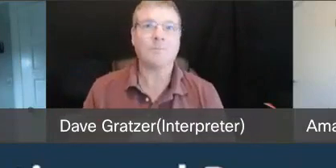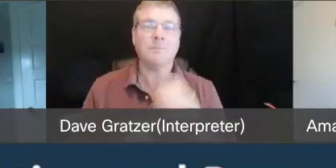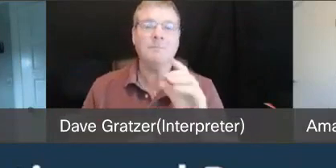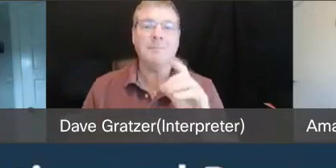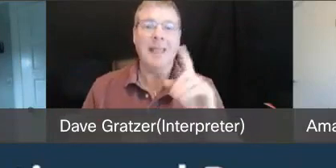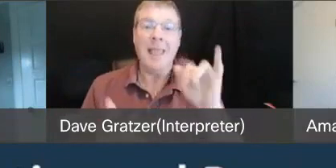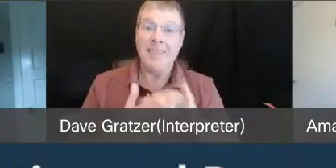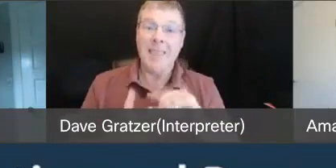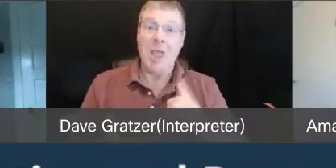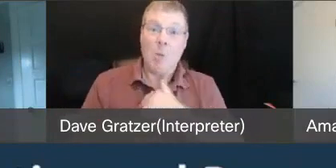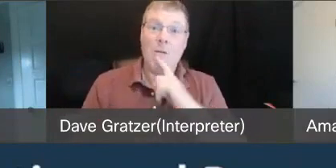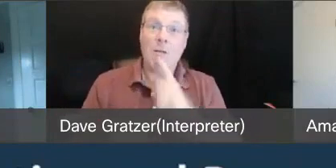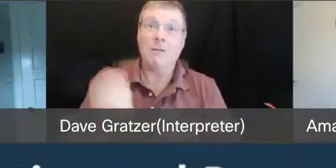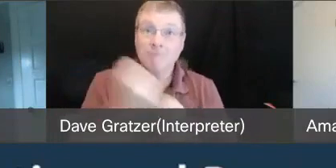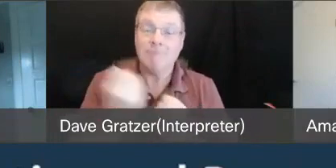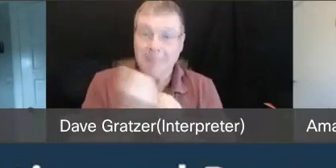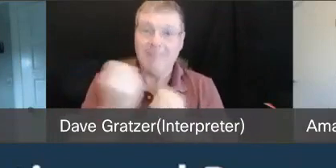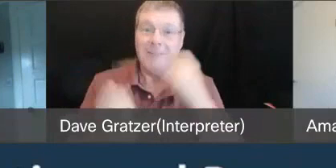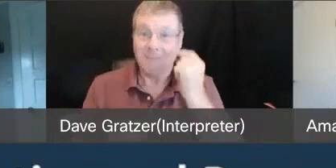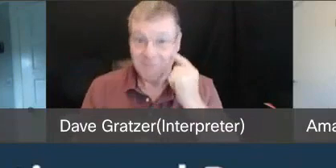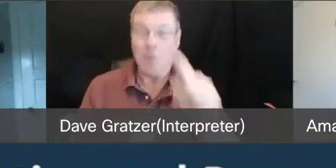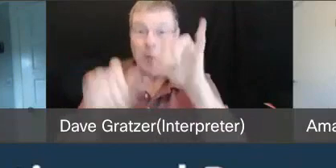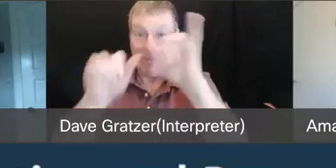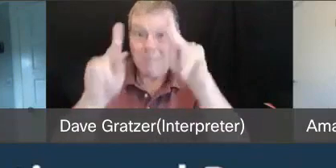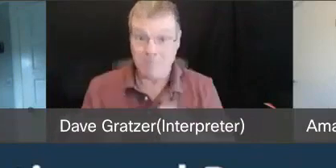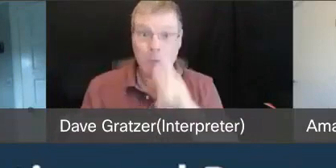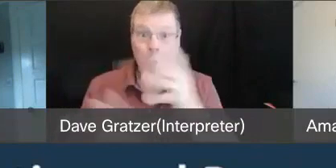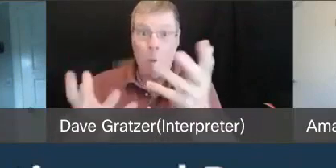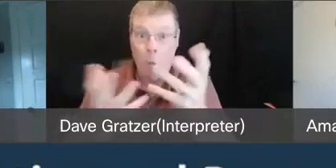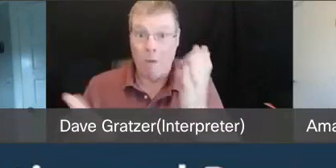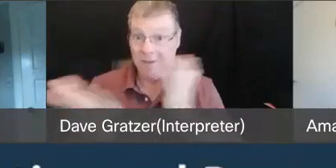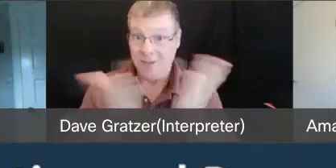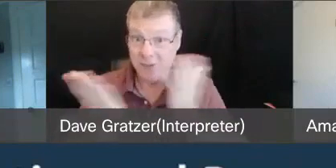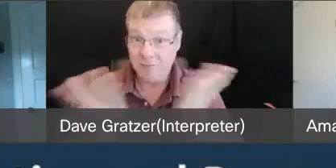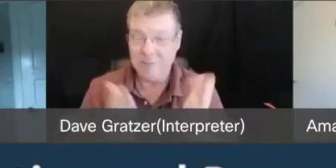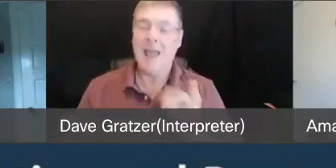Because above all we are the advocate and it is our job to paint that in a way